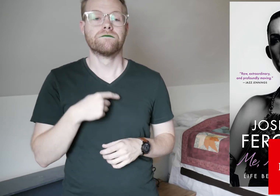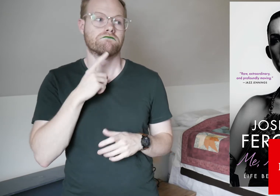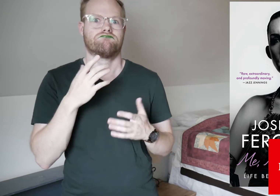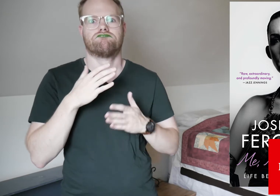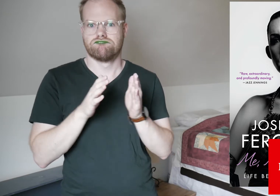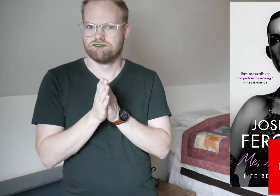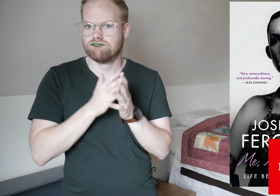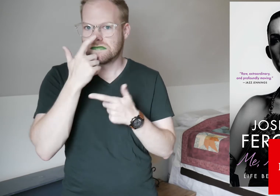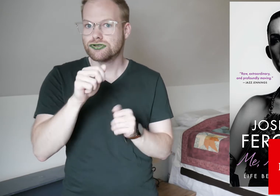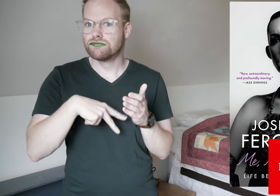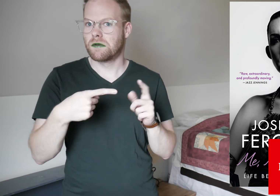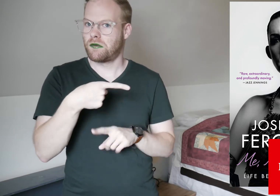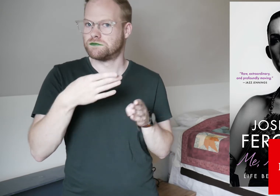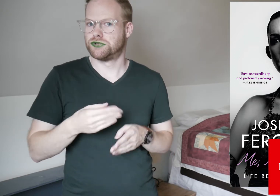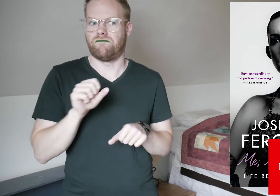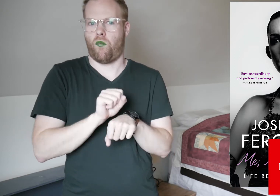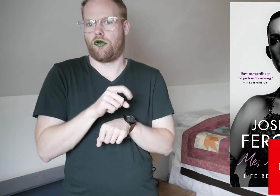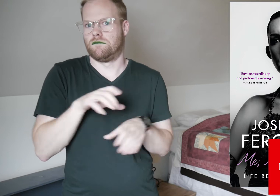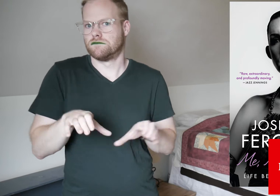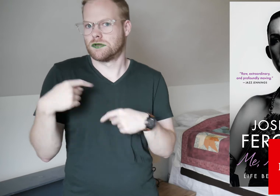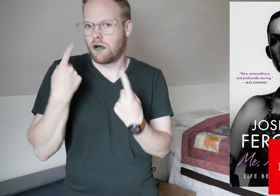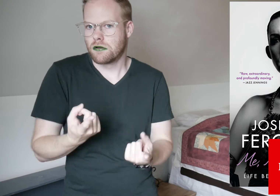I’m very interested to read about this person and the work they’ve done!